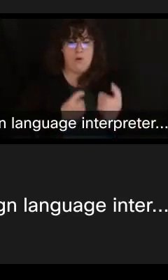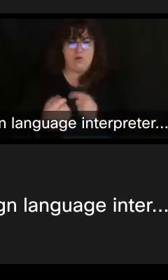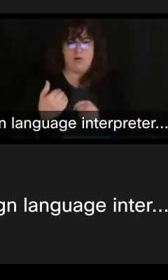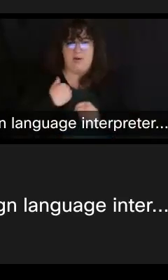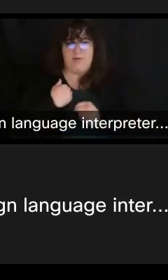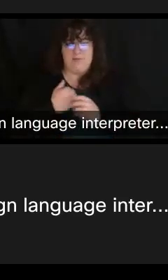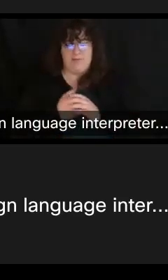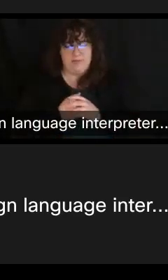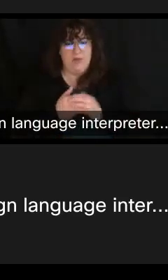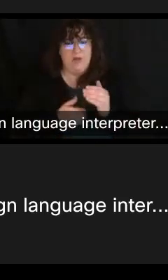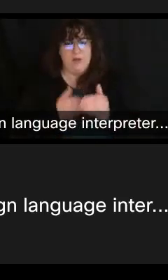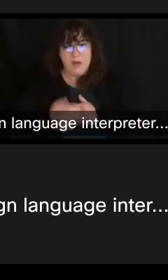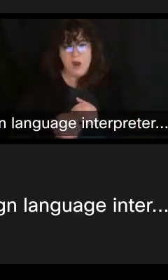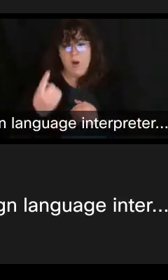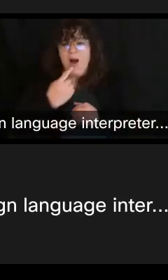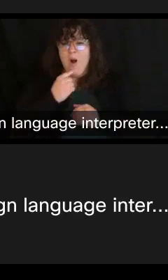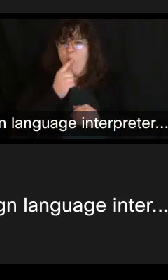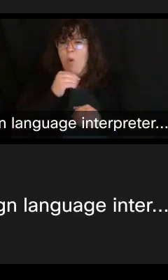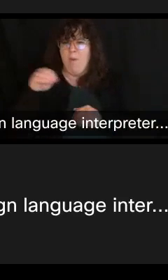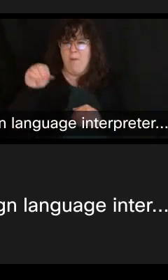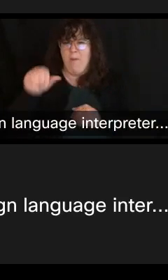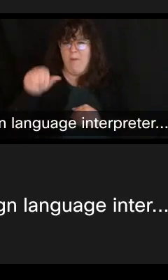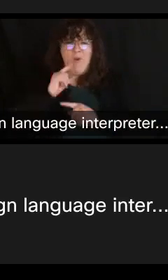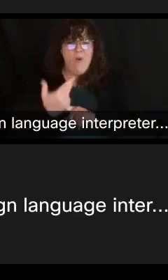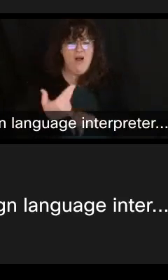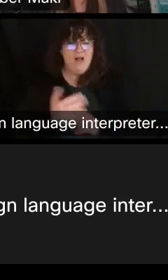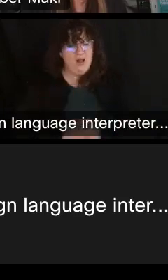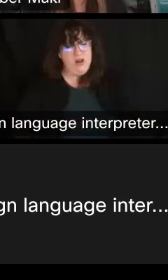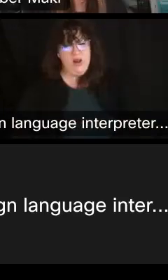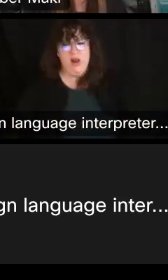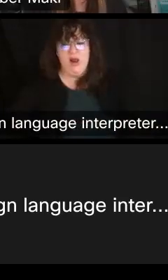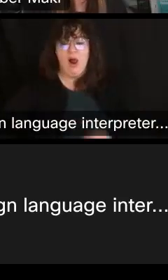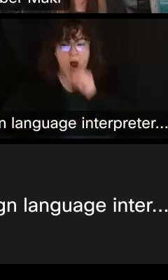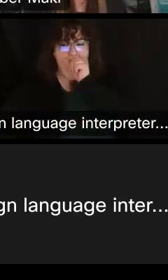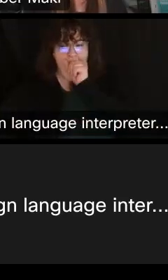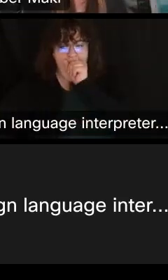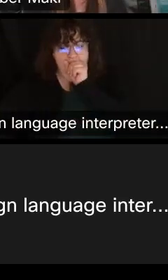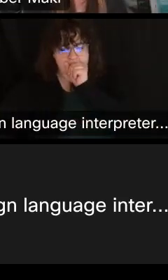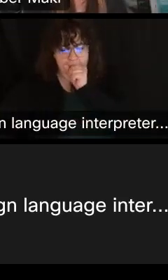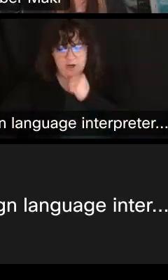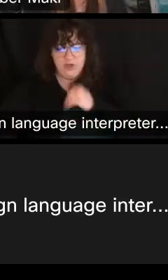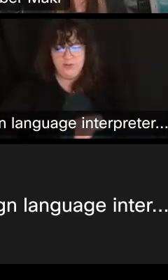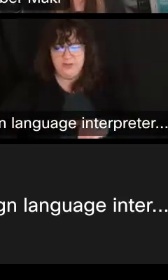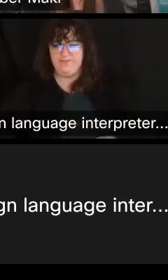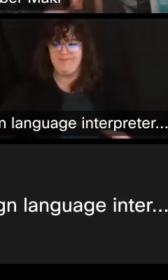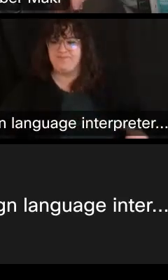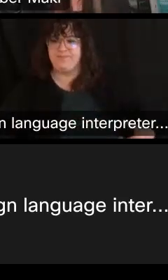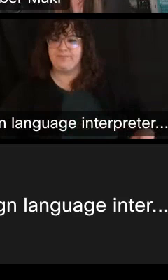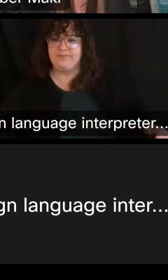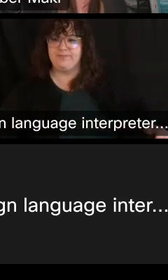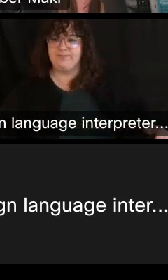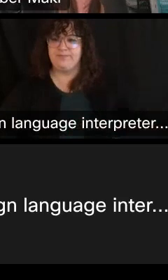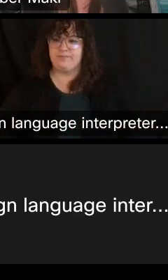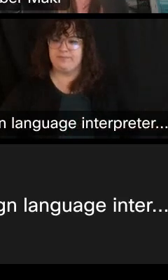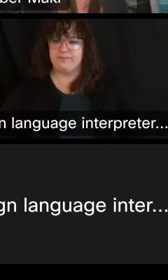one is who is paying for the hotel. - [Amber] Okay, so the policy talks